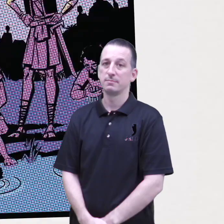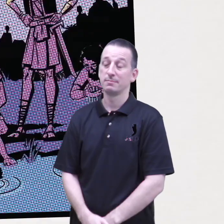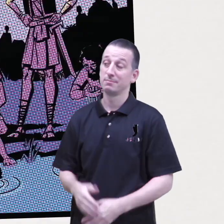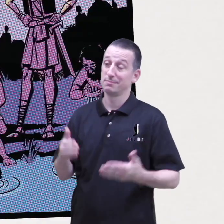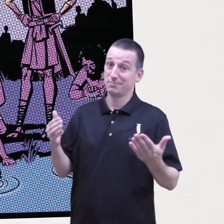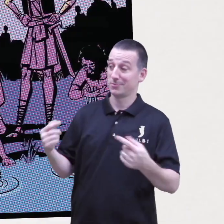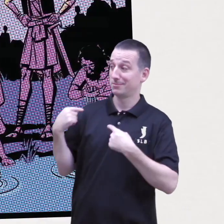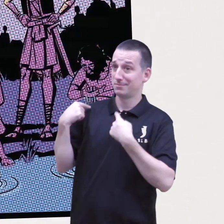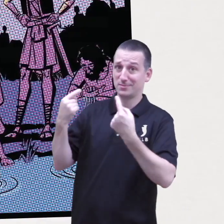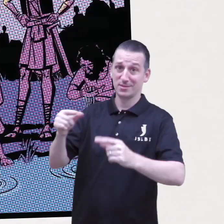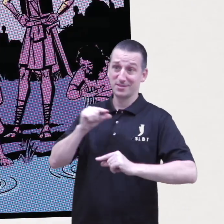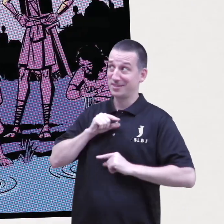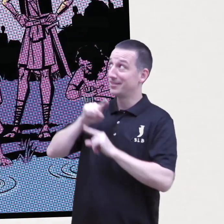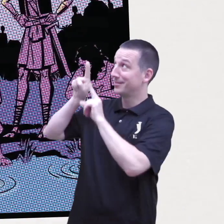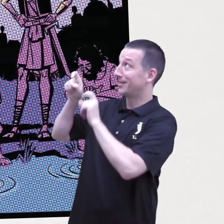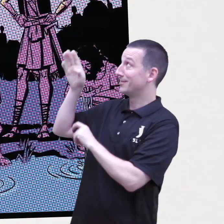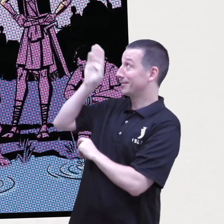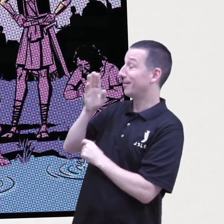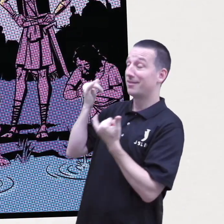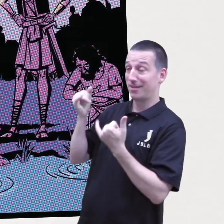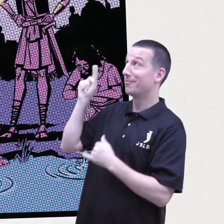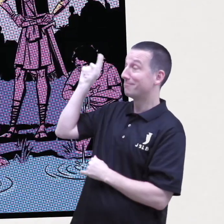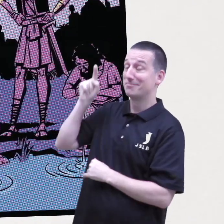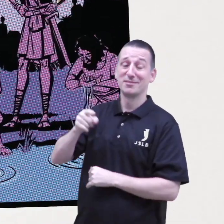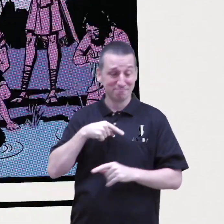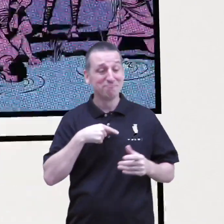Tim: Well Gideon’s been testing God, so now God returns the favor. He tells